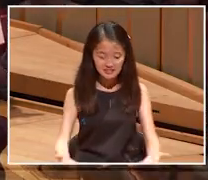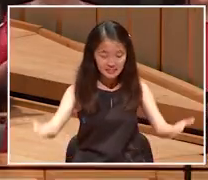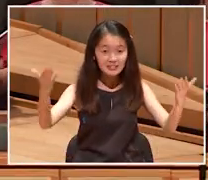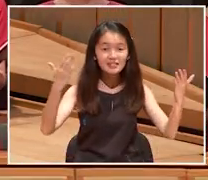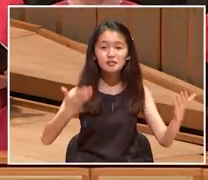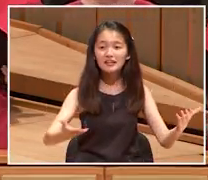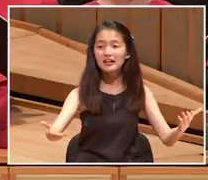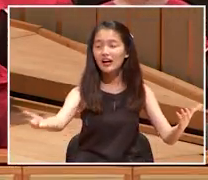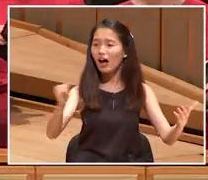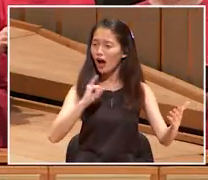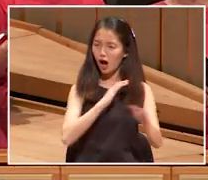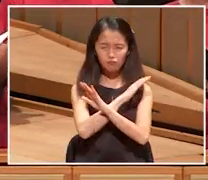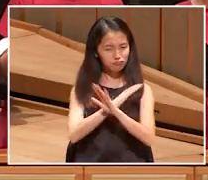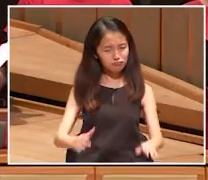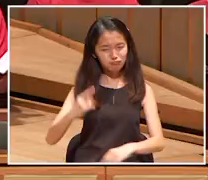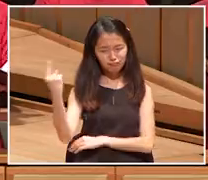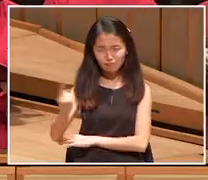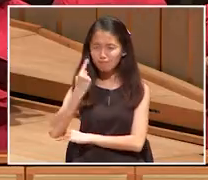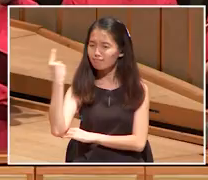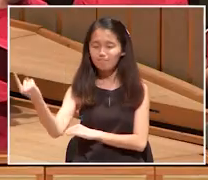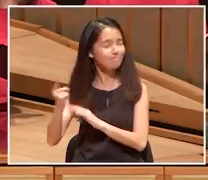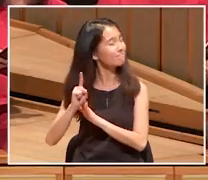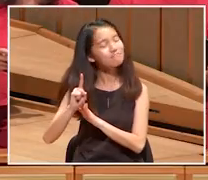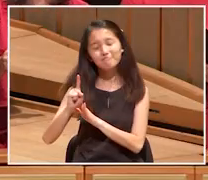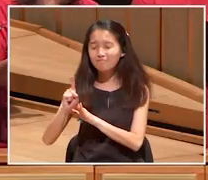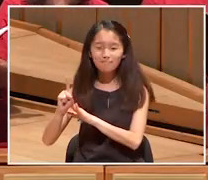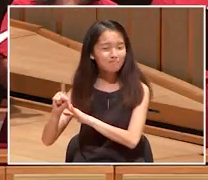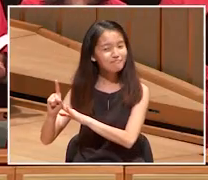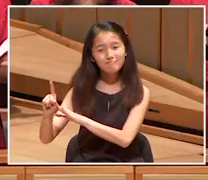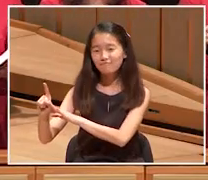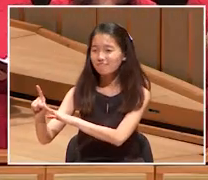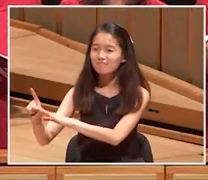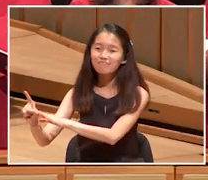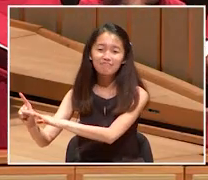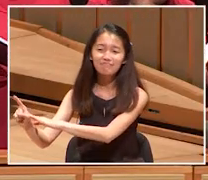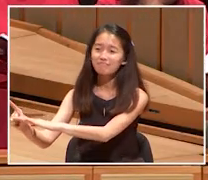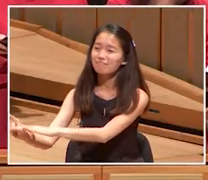This is where I won't be alone